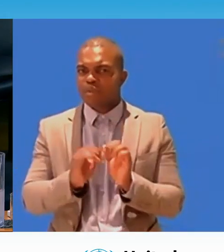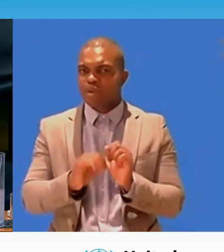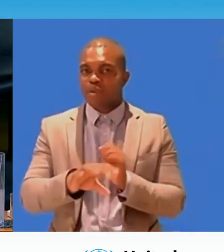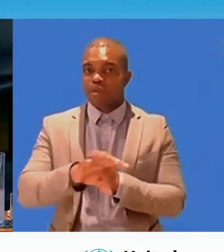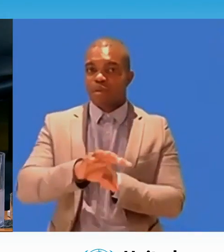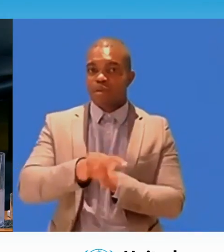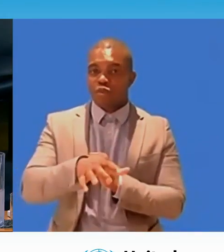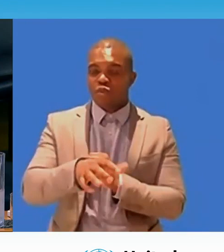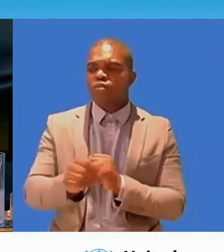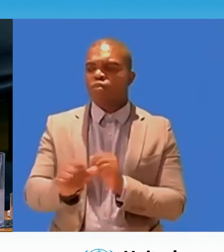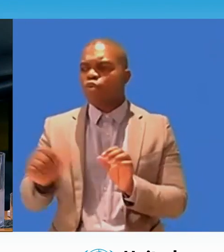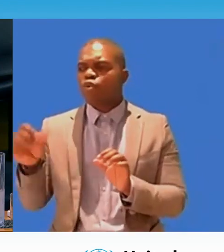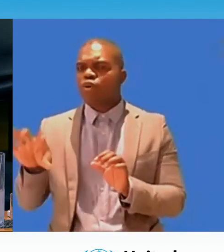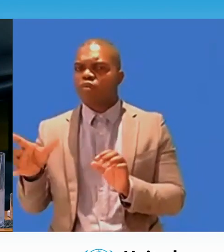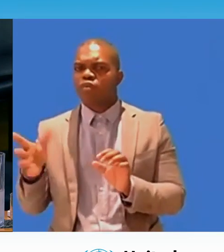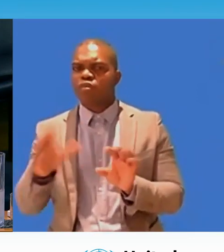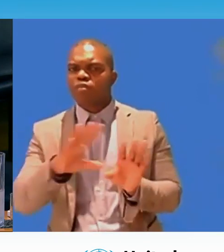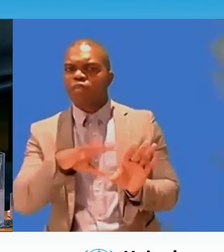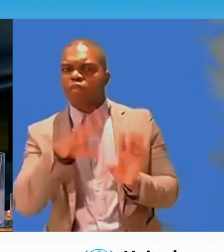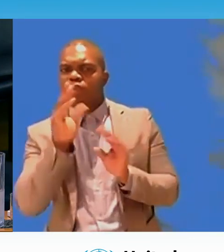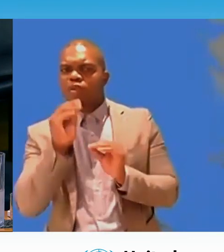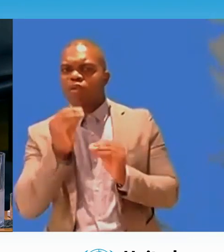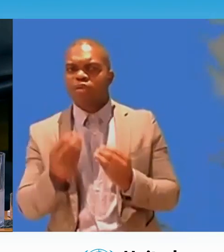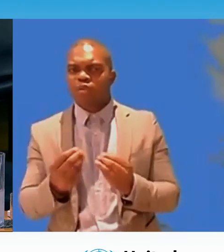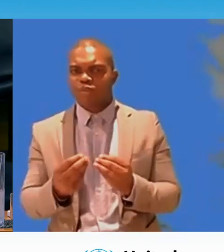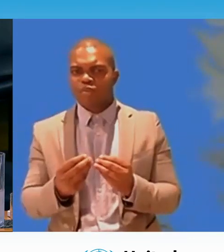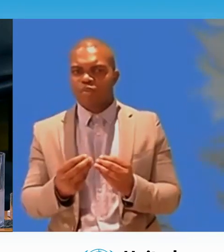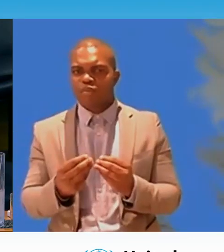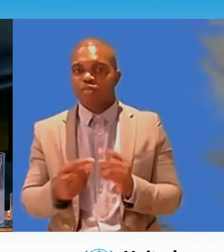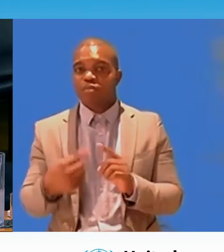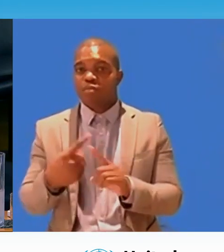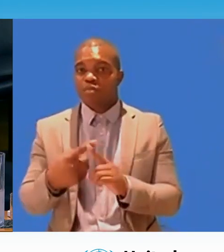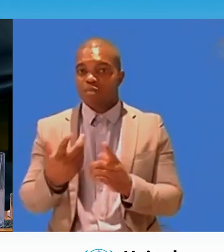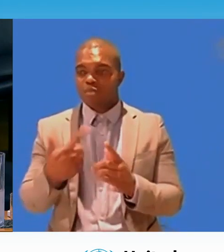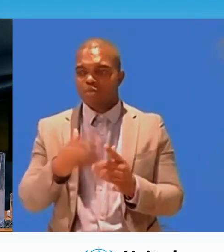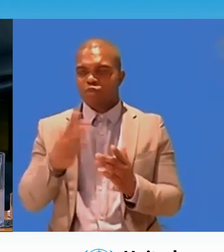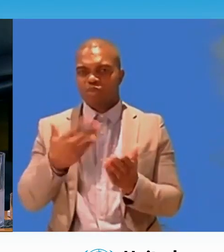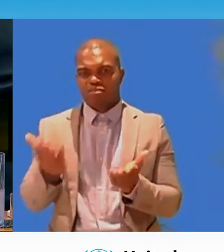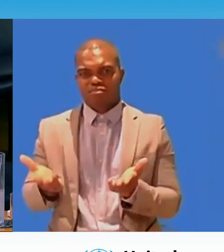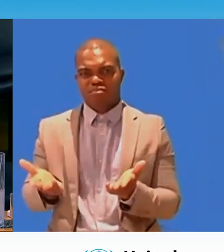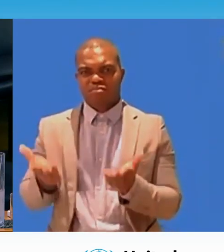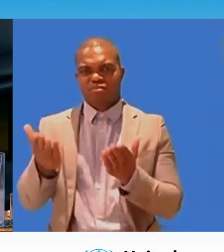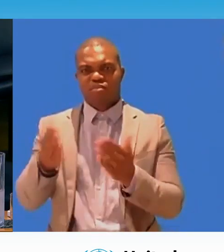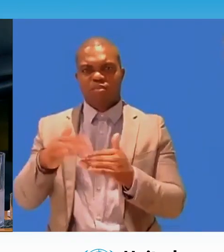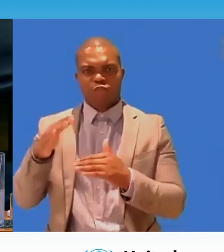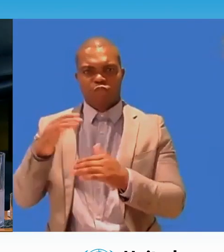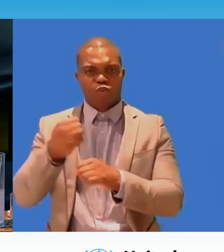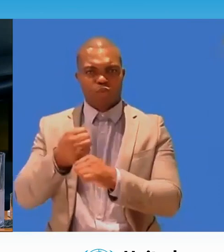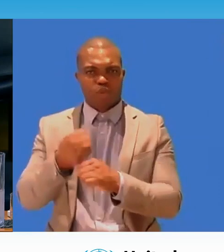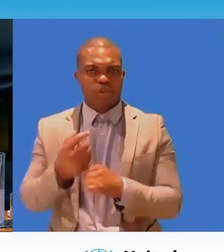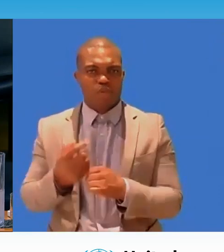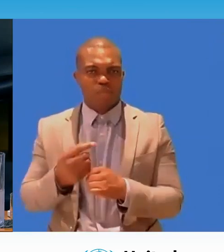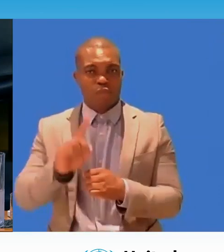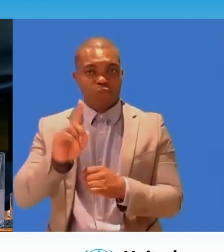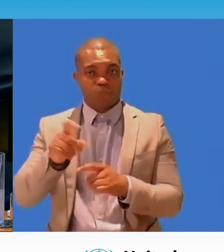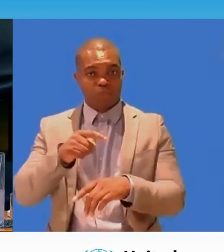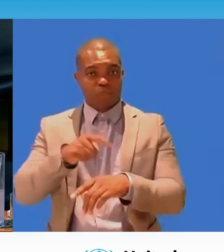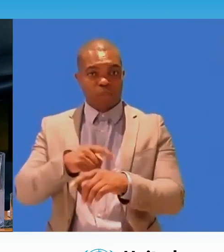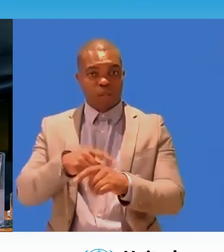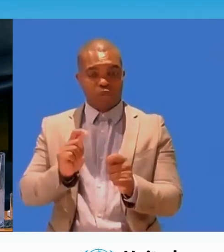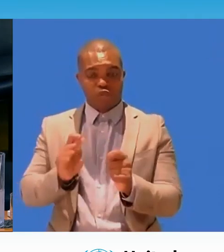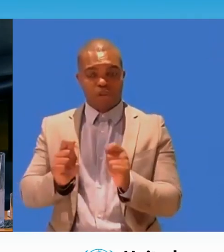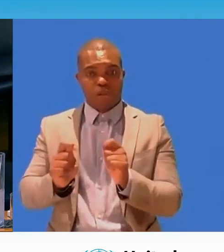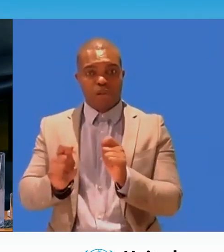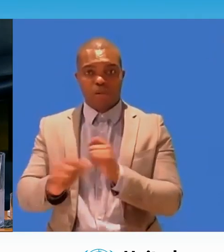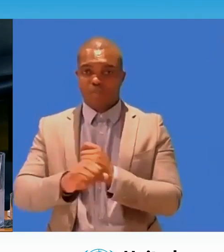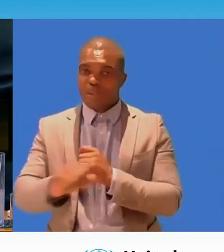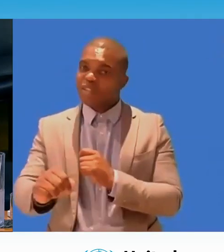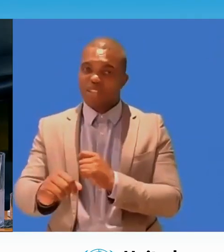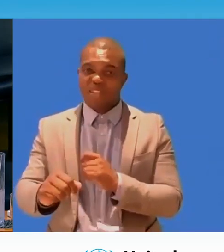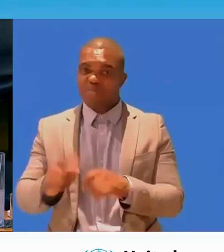fund how we can take that for our future thinking we also need to know that Investments are needed